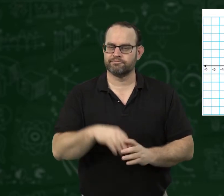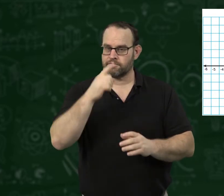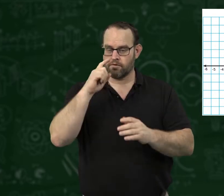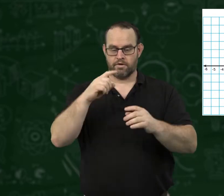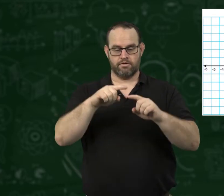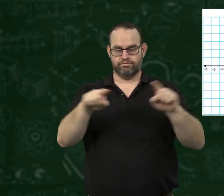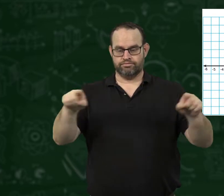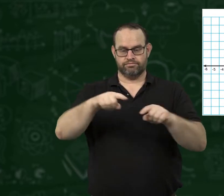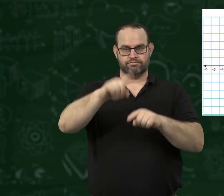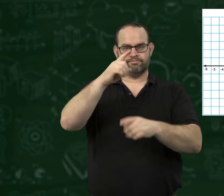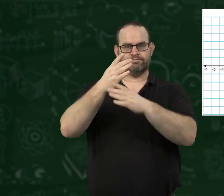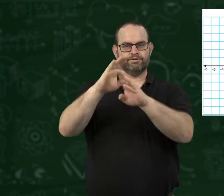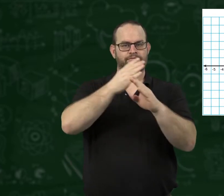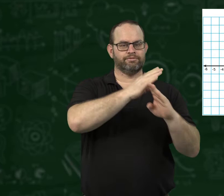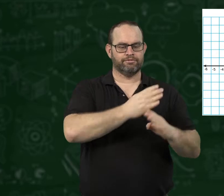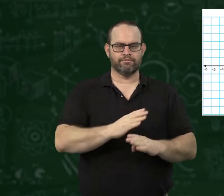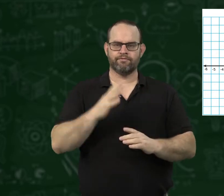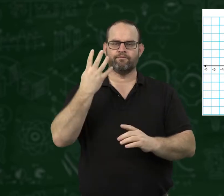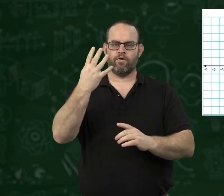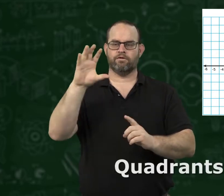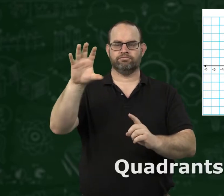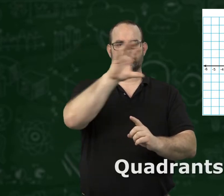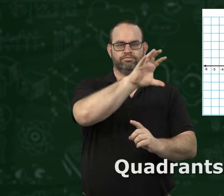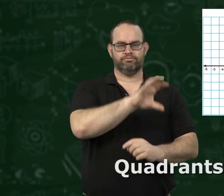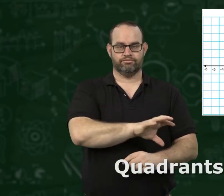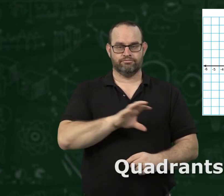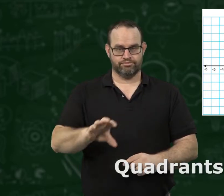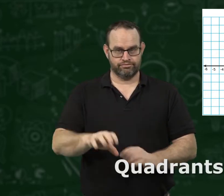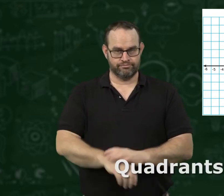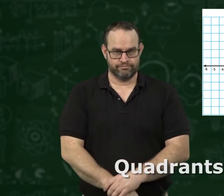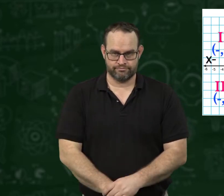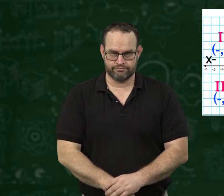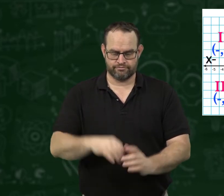You'll notice this divides the graph into four quadrants.